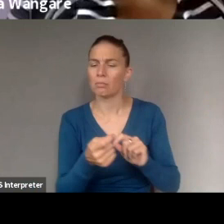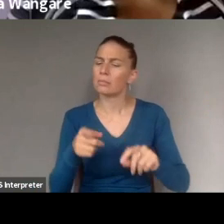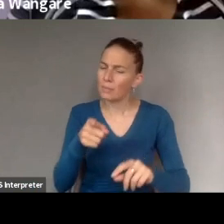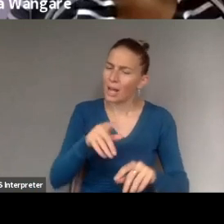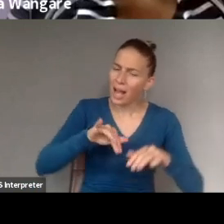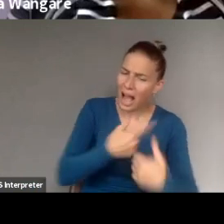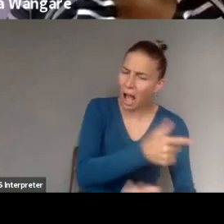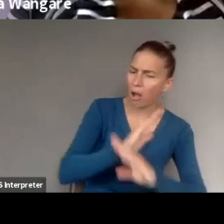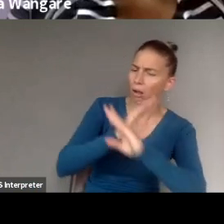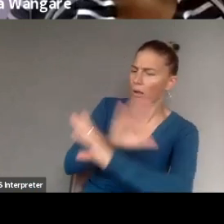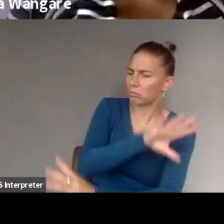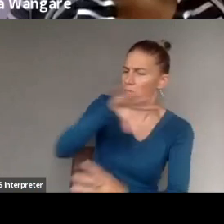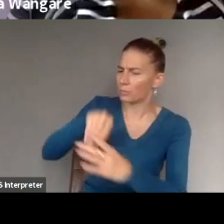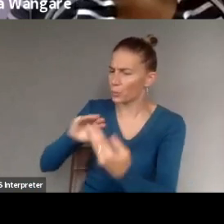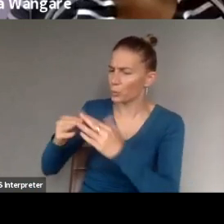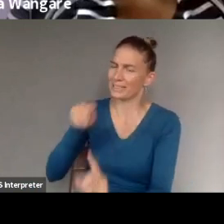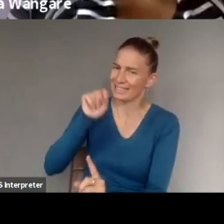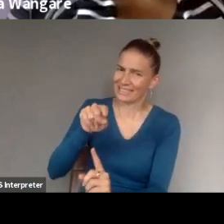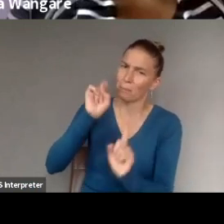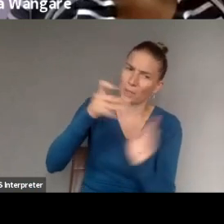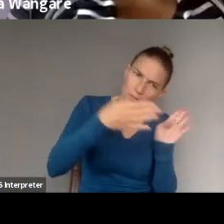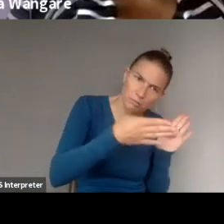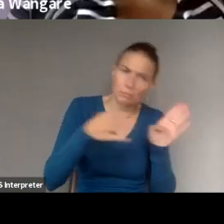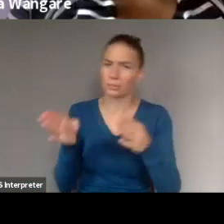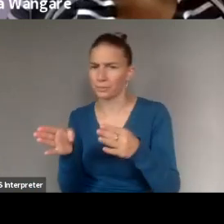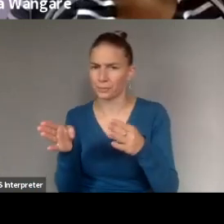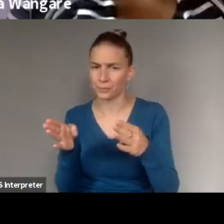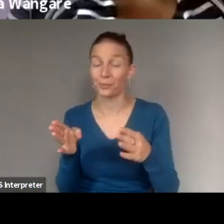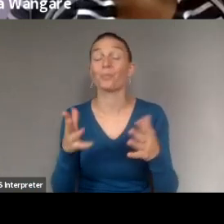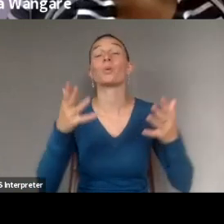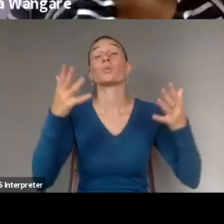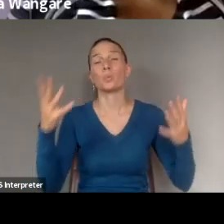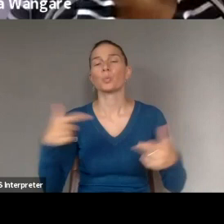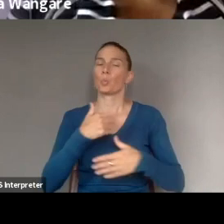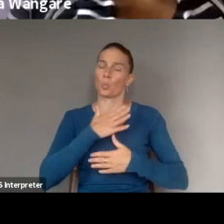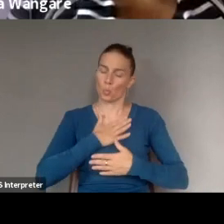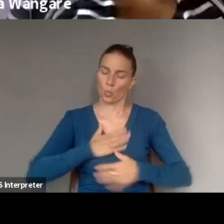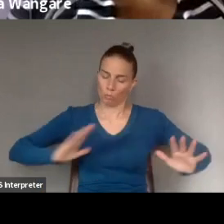these should also foster personal autonomy, independence and choice of persons with disabilities.